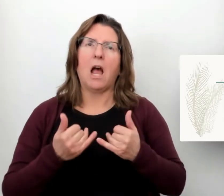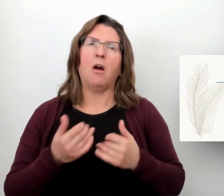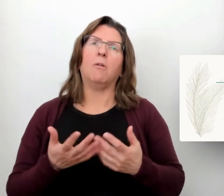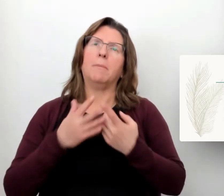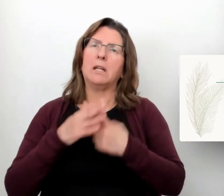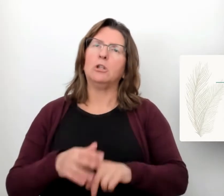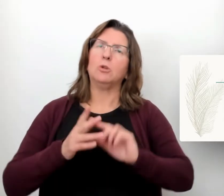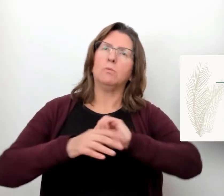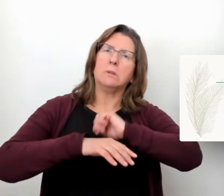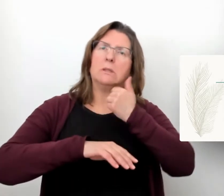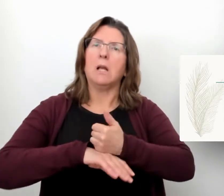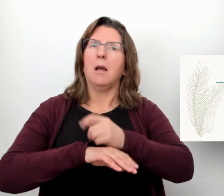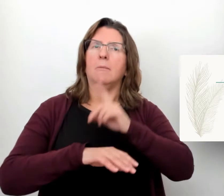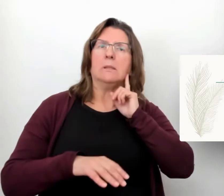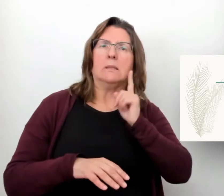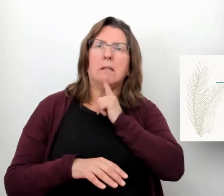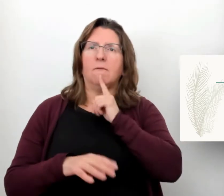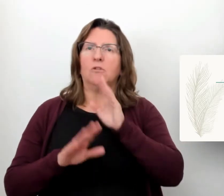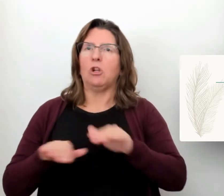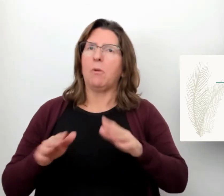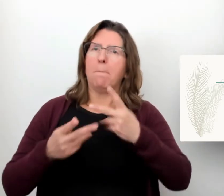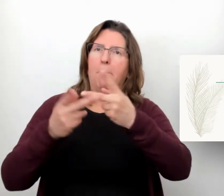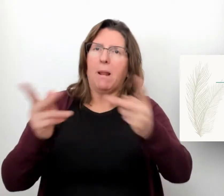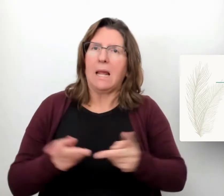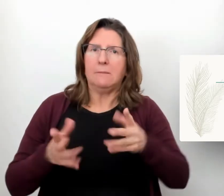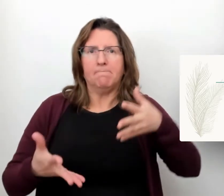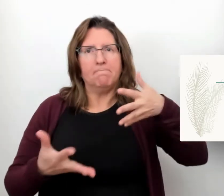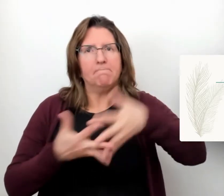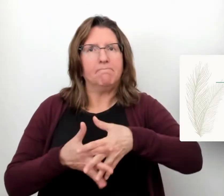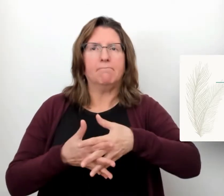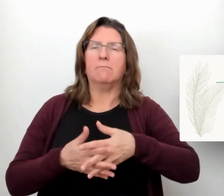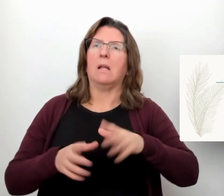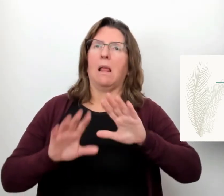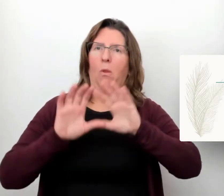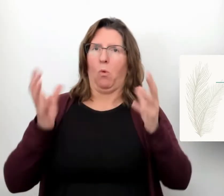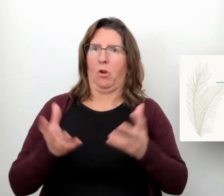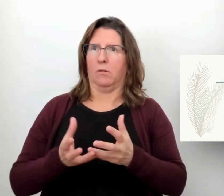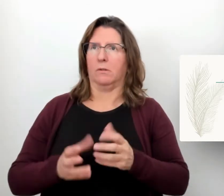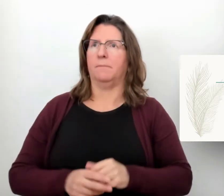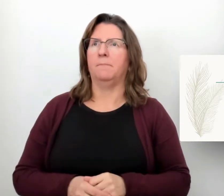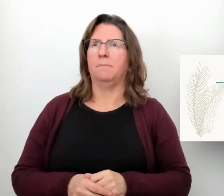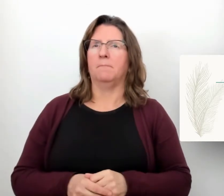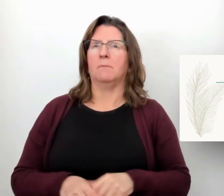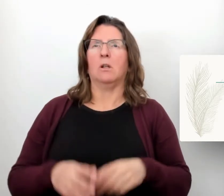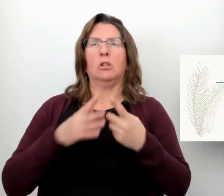Now we're beginning to establish the deaf children's place in the world.